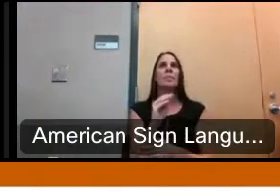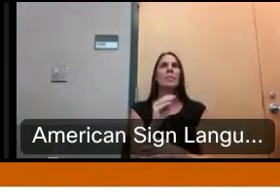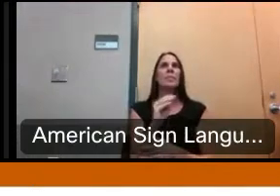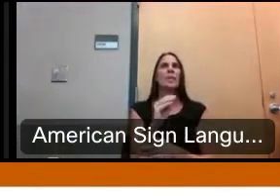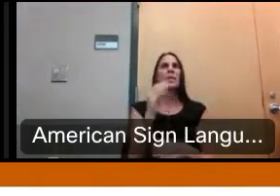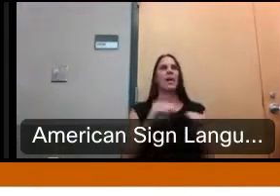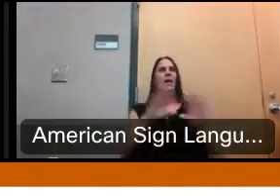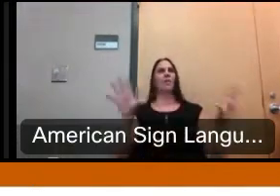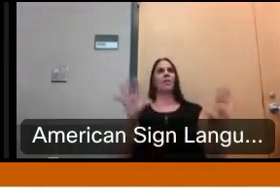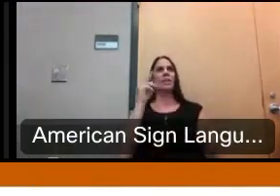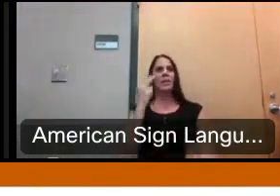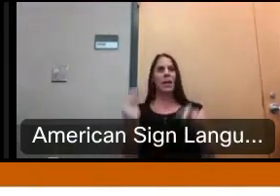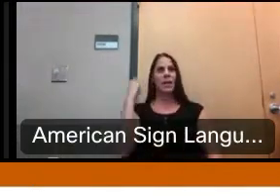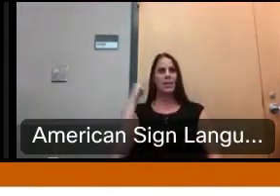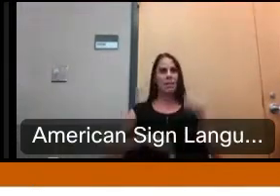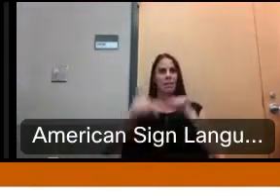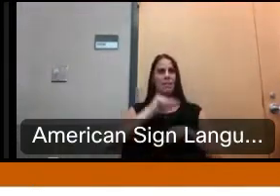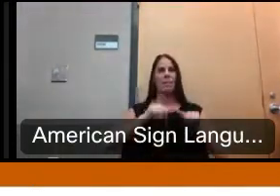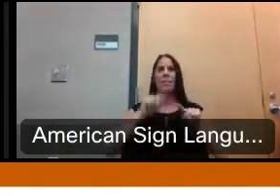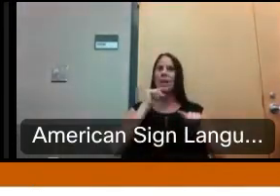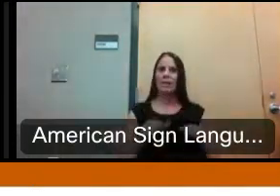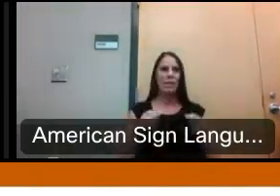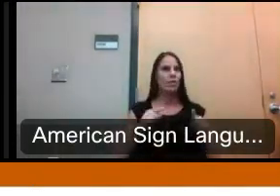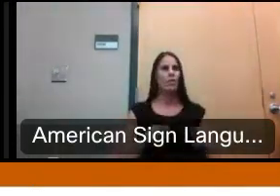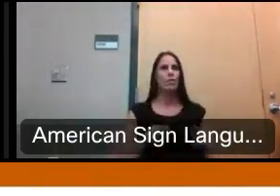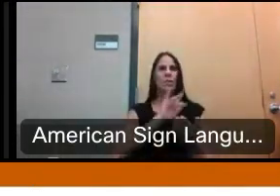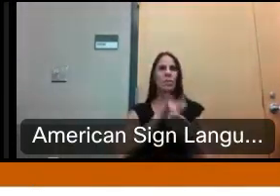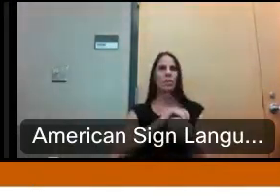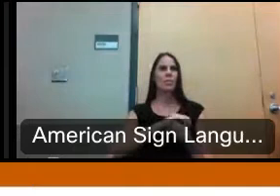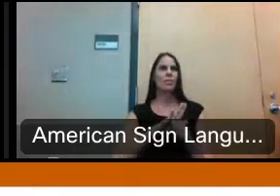the moment when you're in the middle of a pandemic, for example.